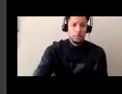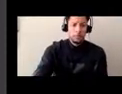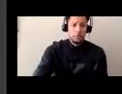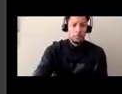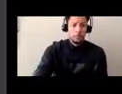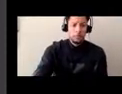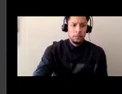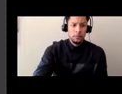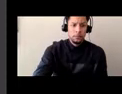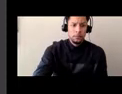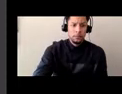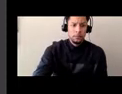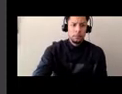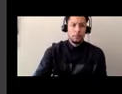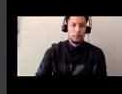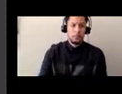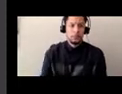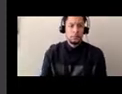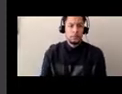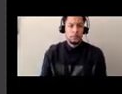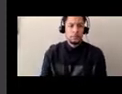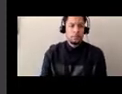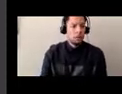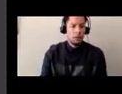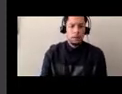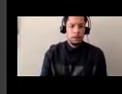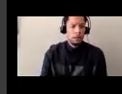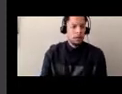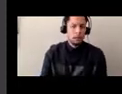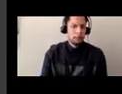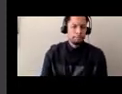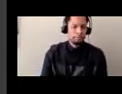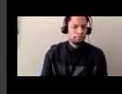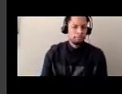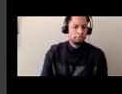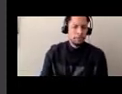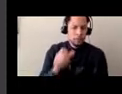Okay. So I'm not seeing Mary come in for sound.